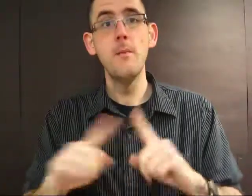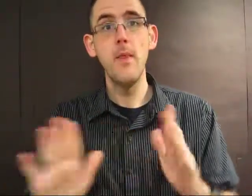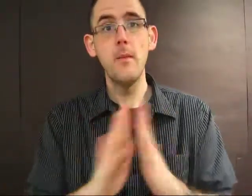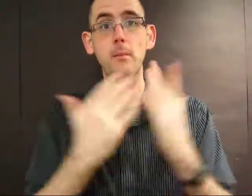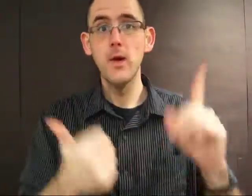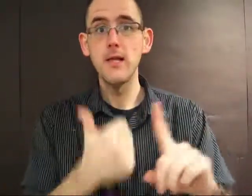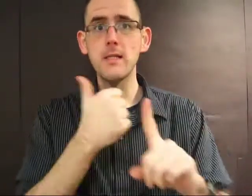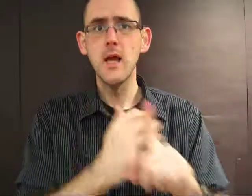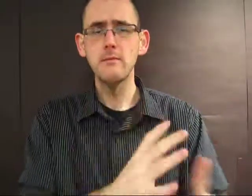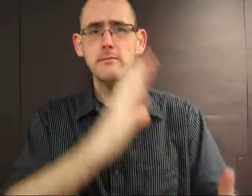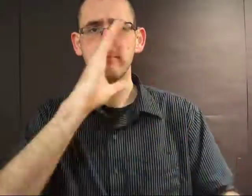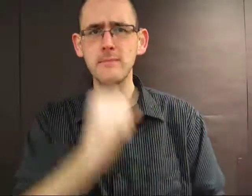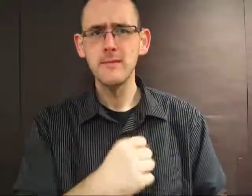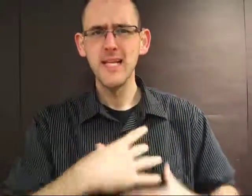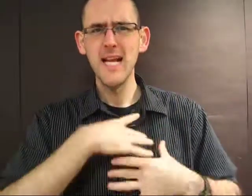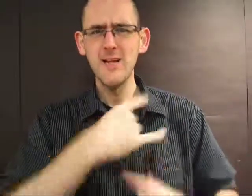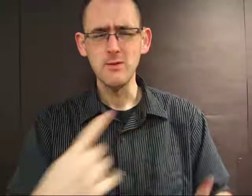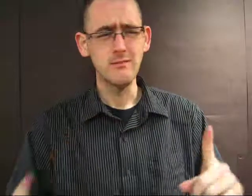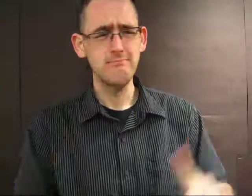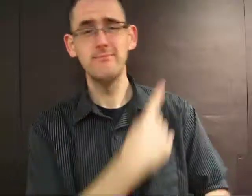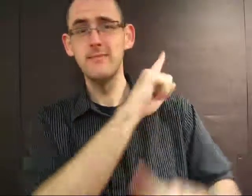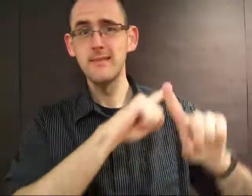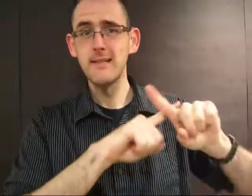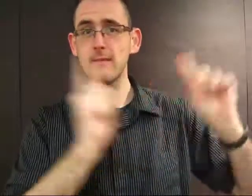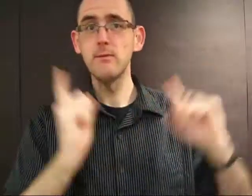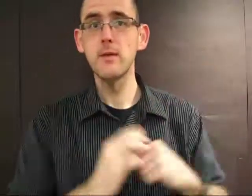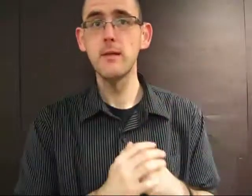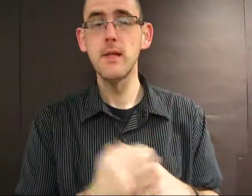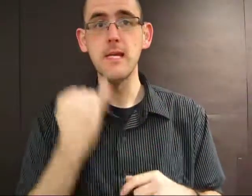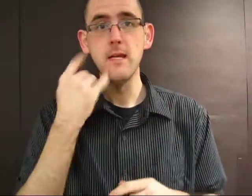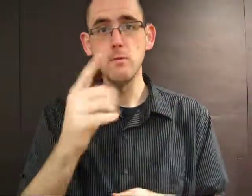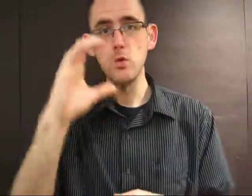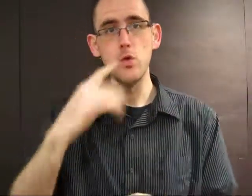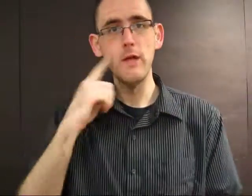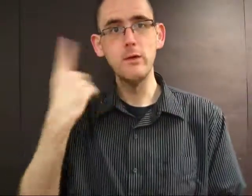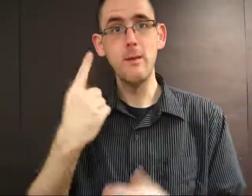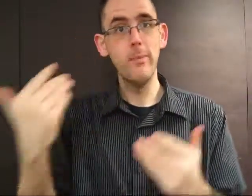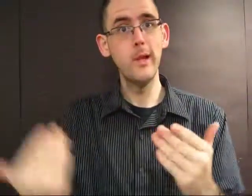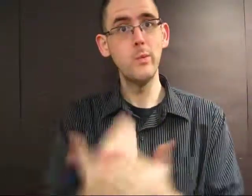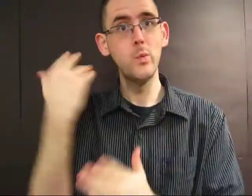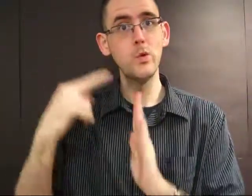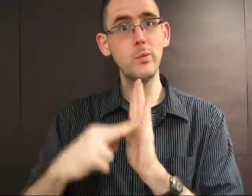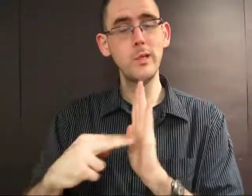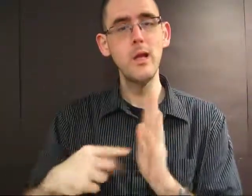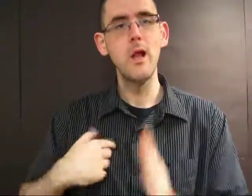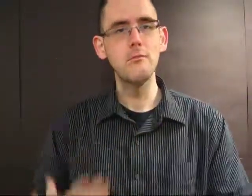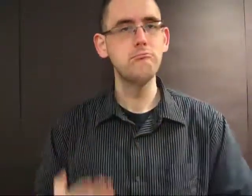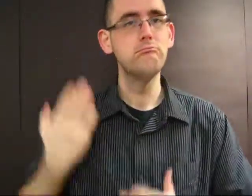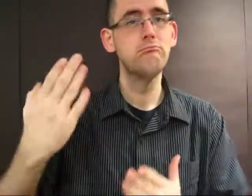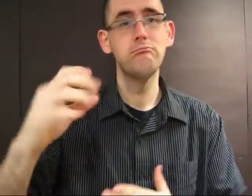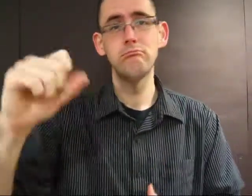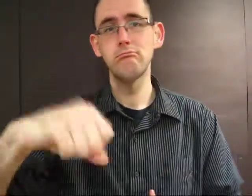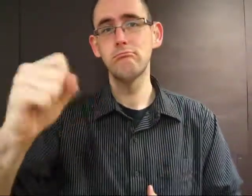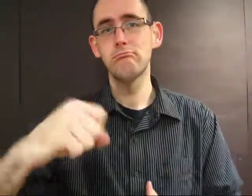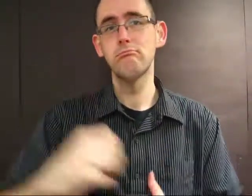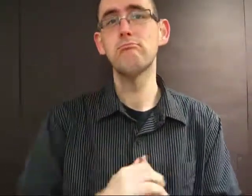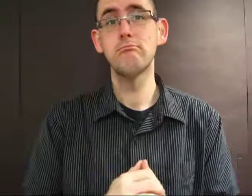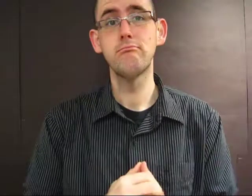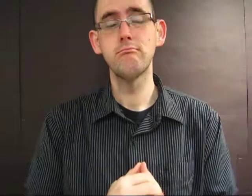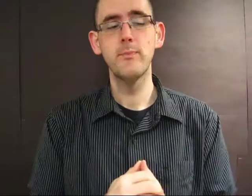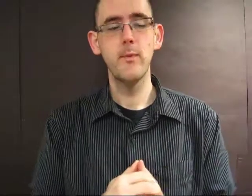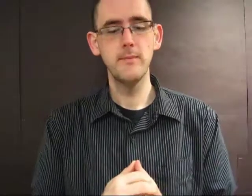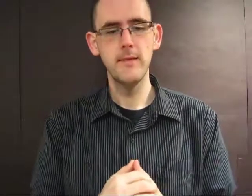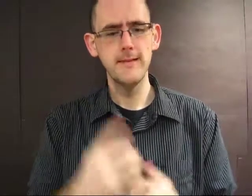But the book itself is engrossing and pretty different. If you're looking to try something new, I recommend it!